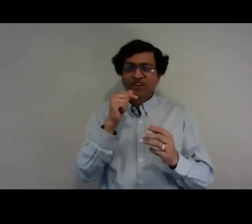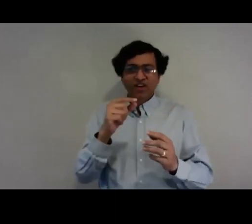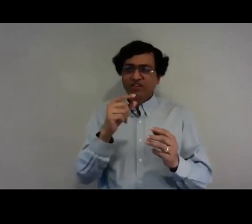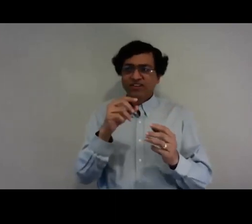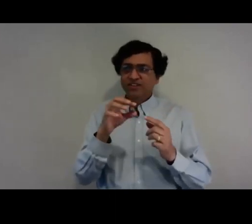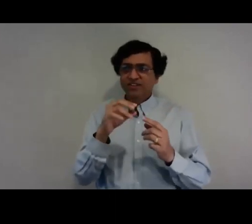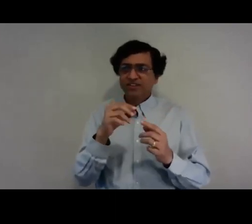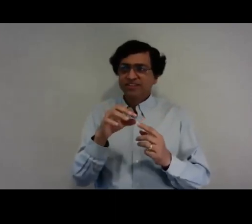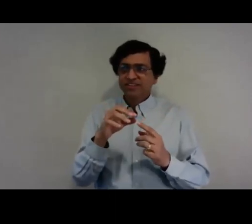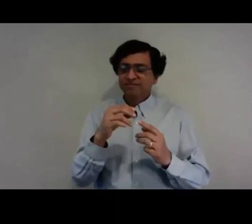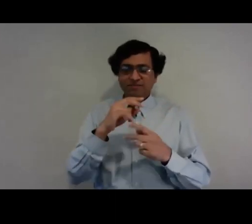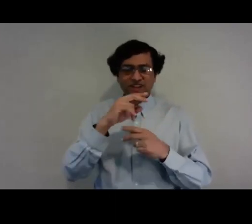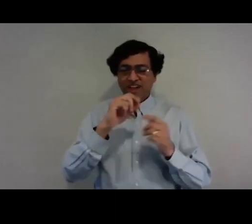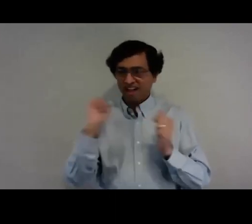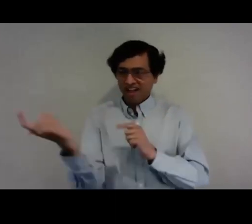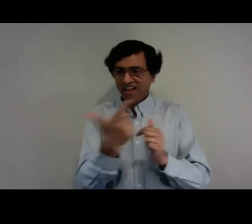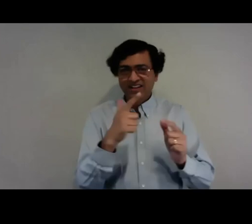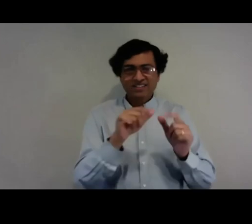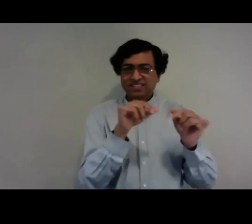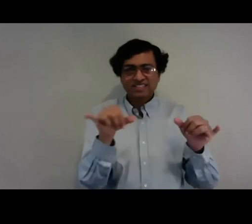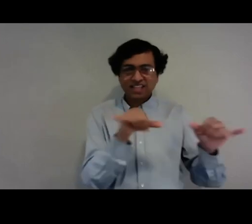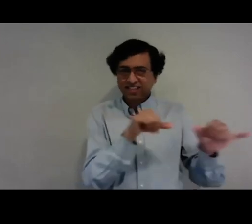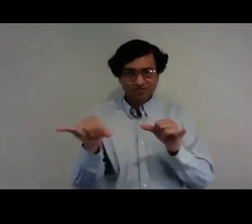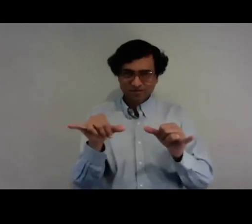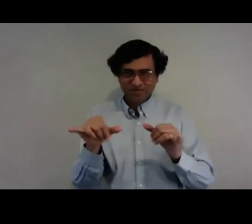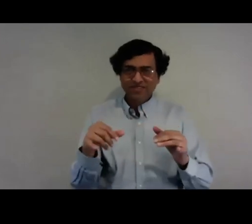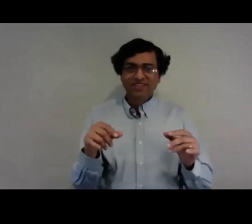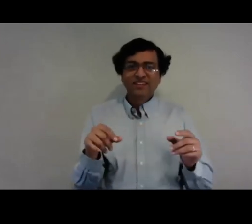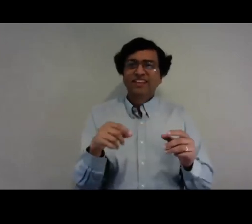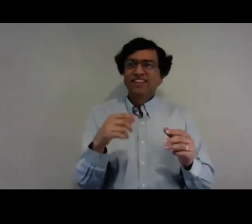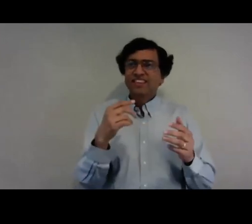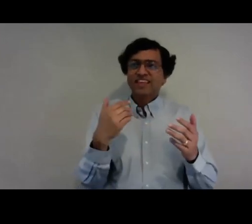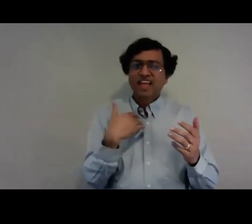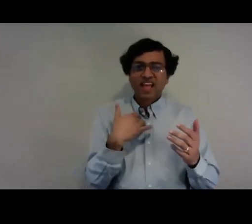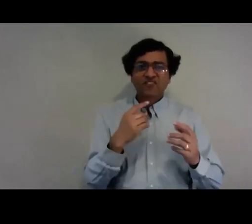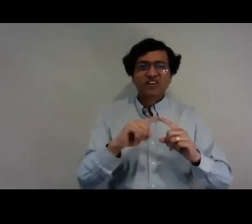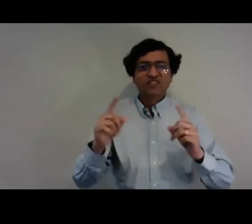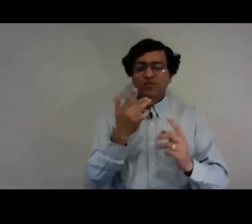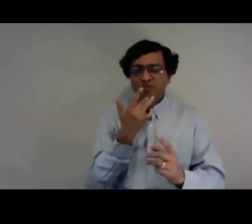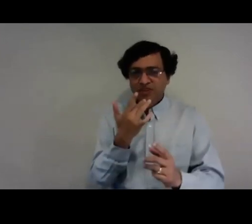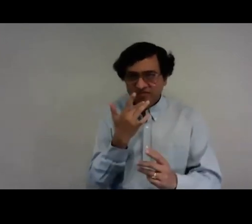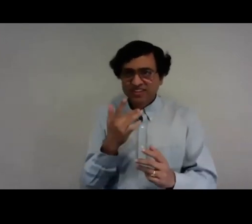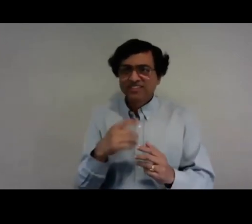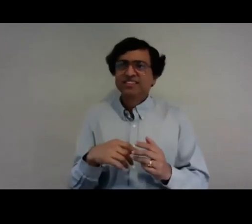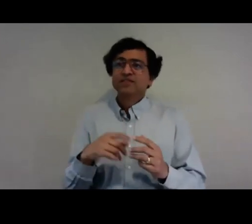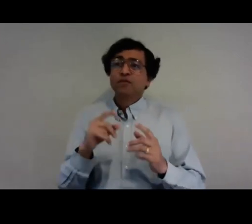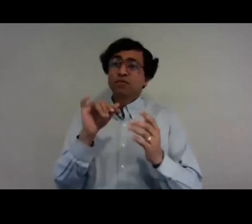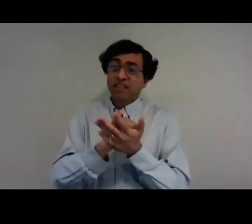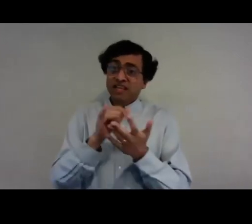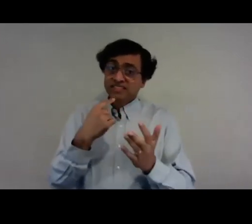what the particular classroom set up looks like so what works best for you. There is no one-size-fits-all approach.